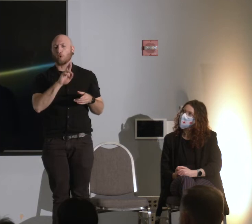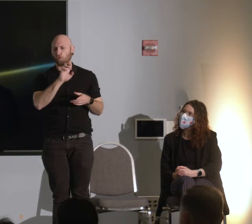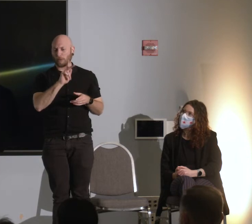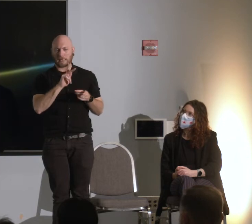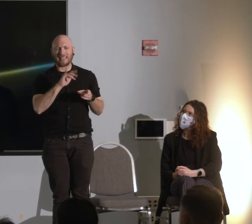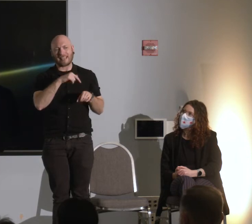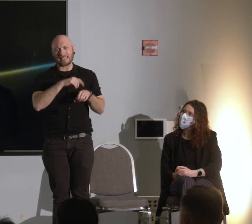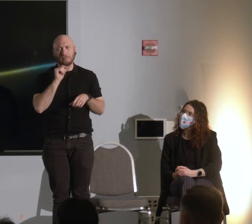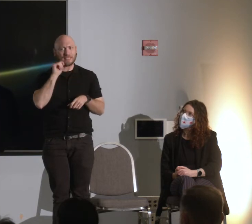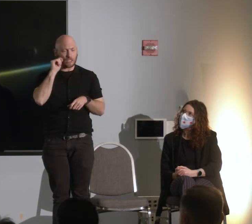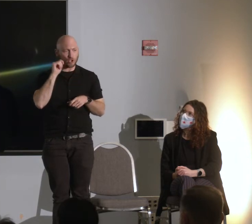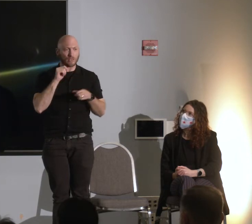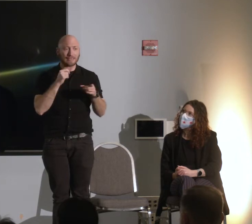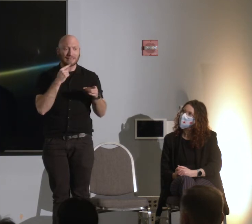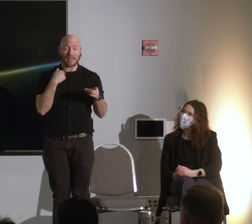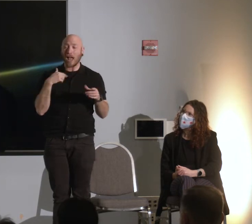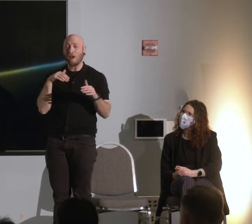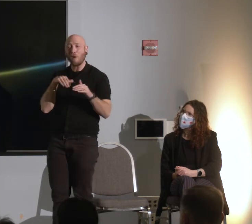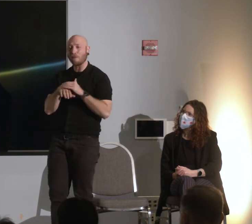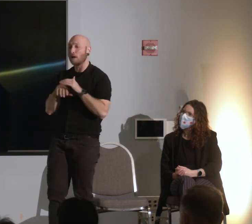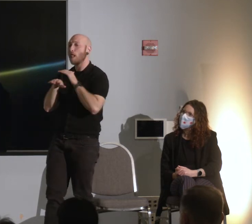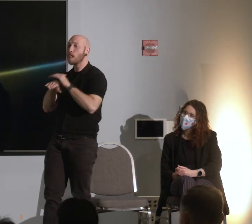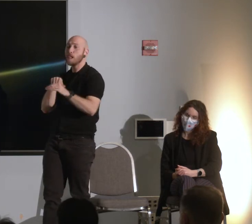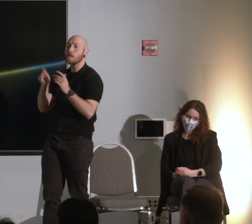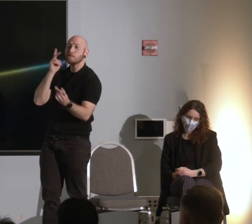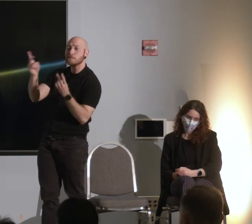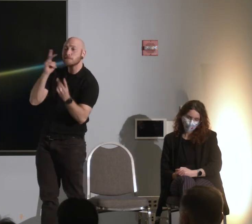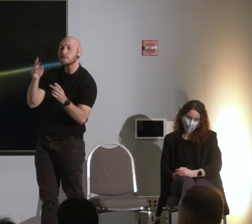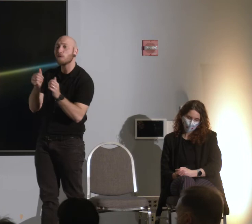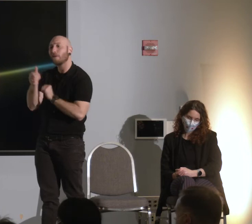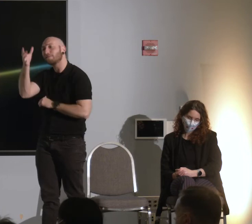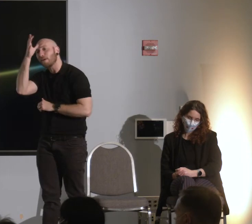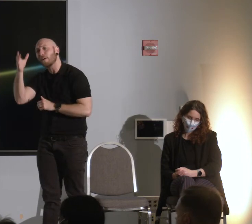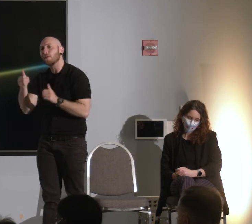I was in and out of their house, an office all the time with father and the Richardson's children.